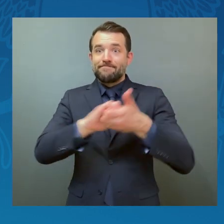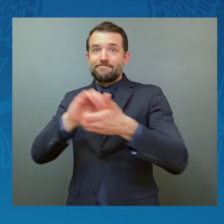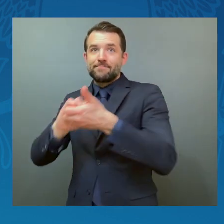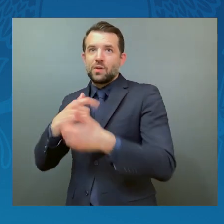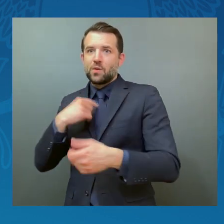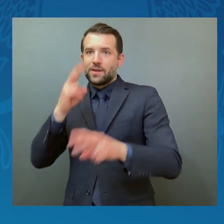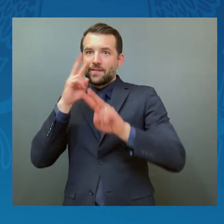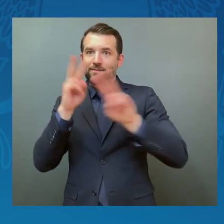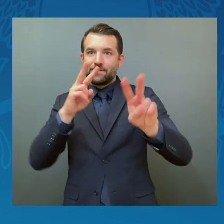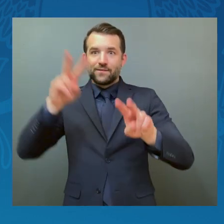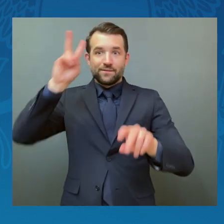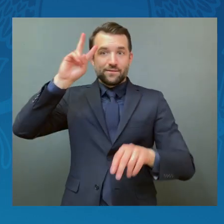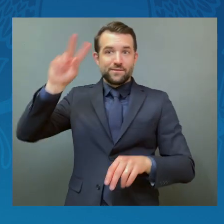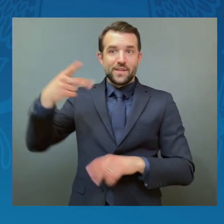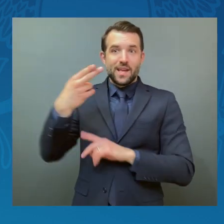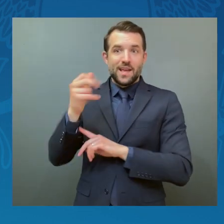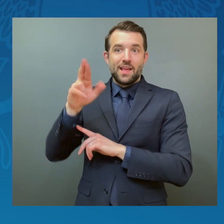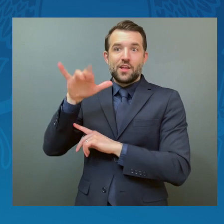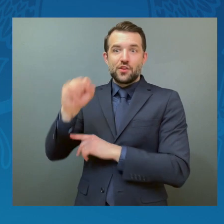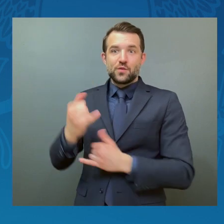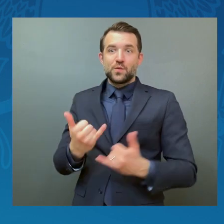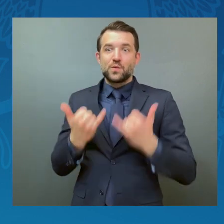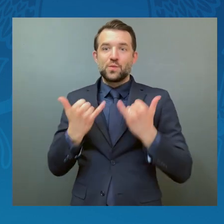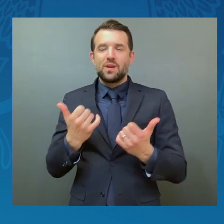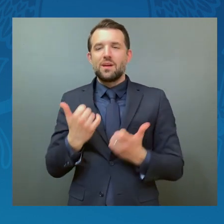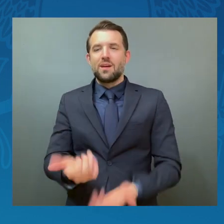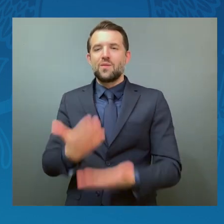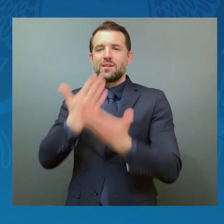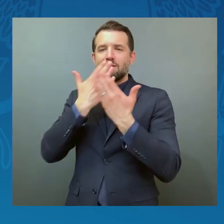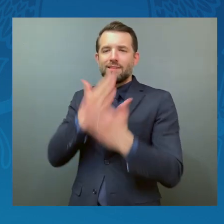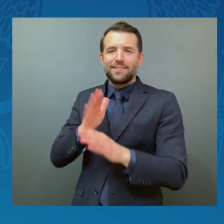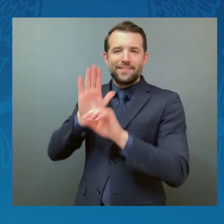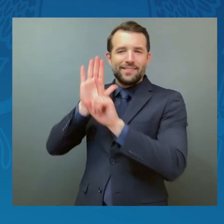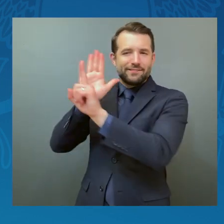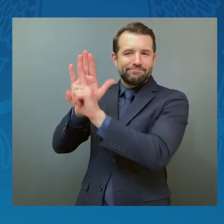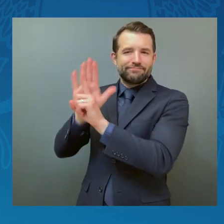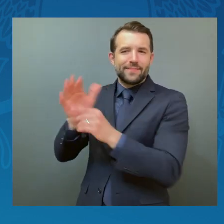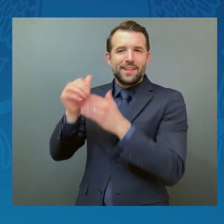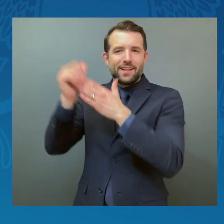and I am thankful for her leadership in being a champion for rural communities.